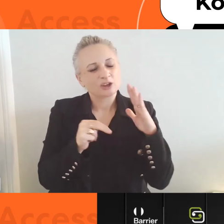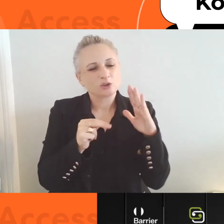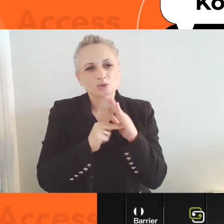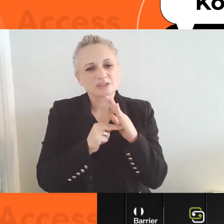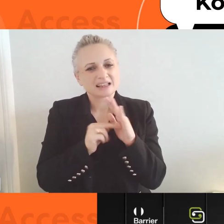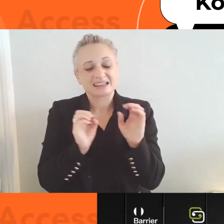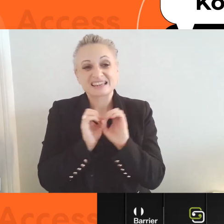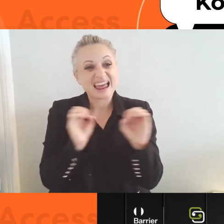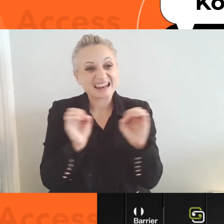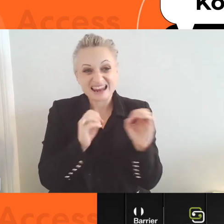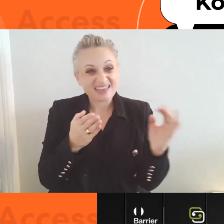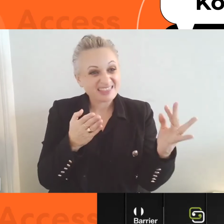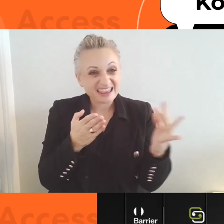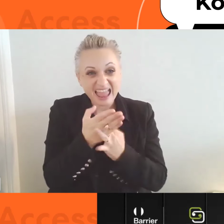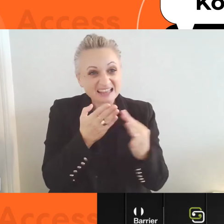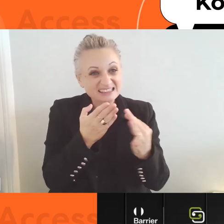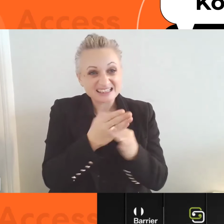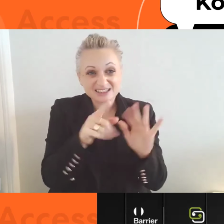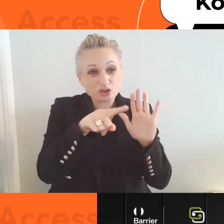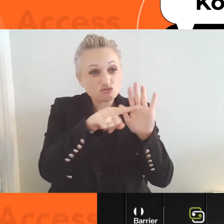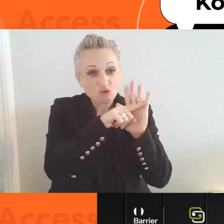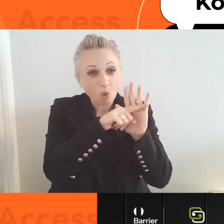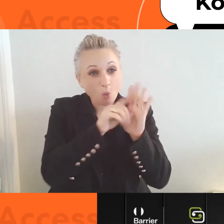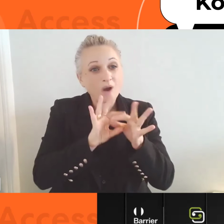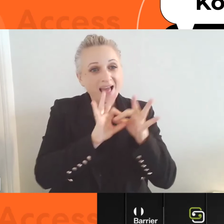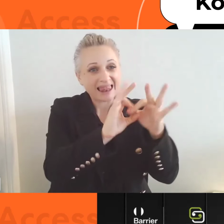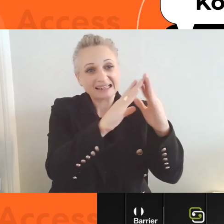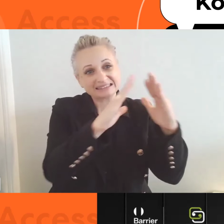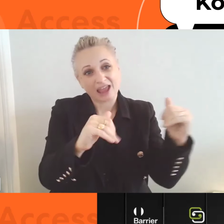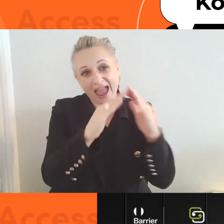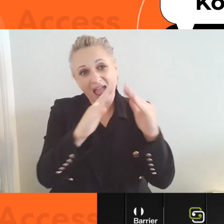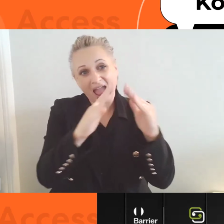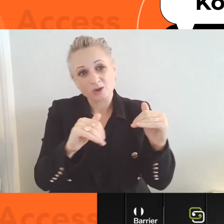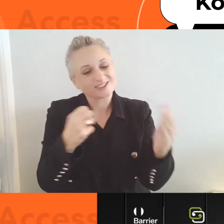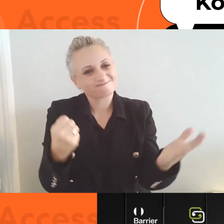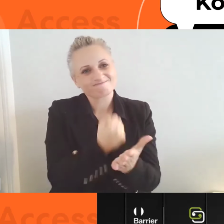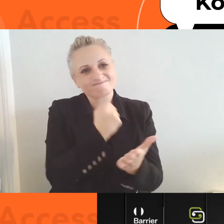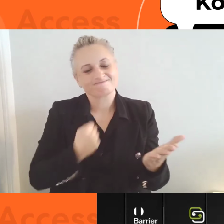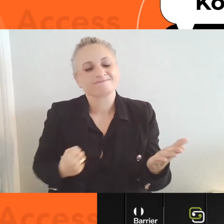requirement for housing. I will discuss that more shortly, but